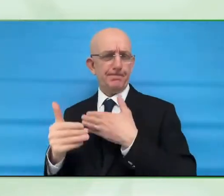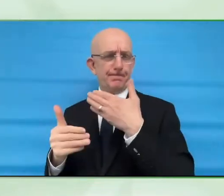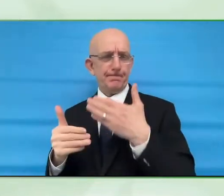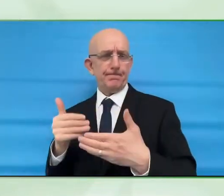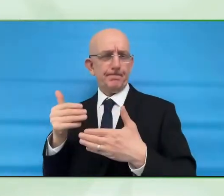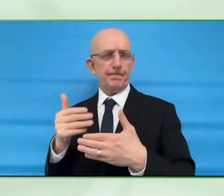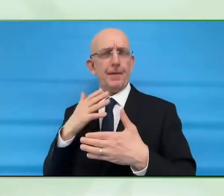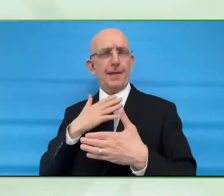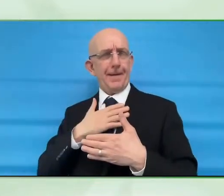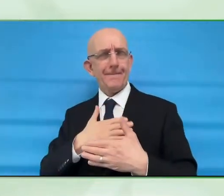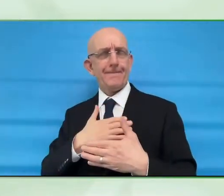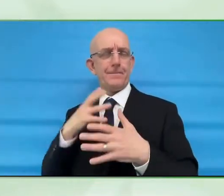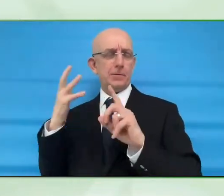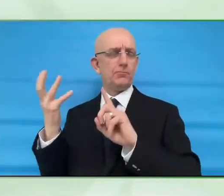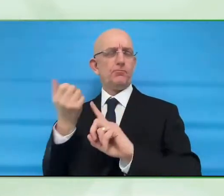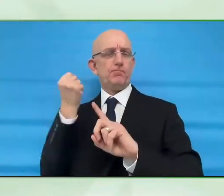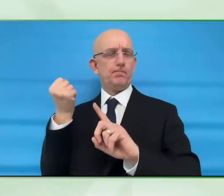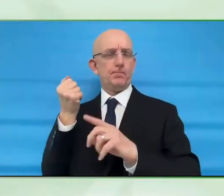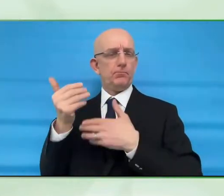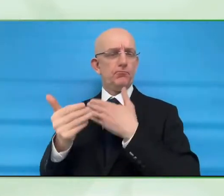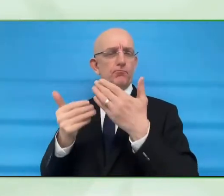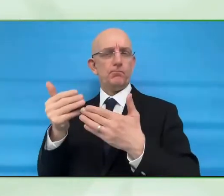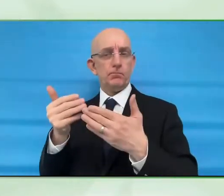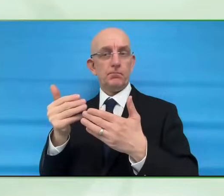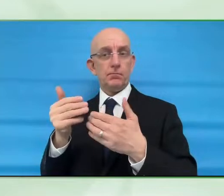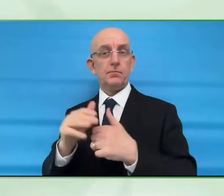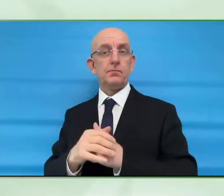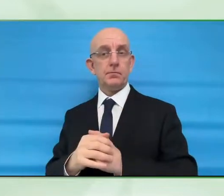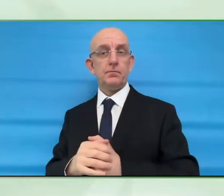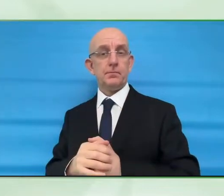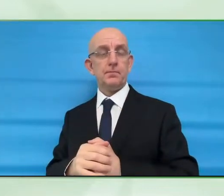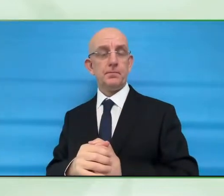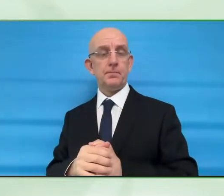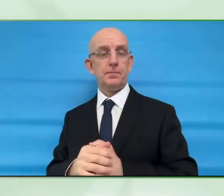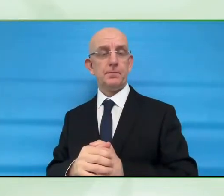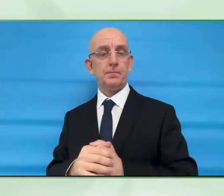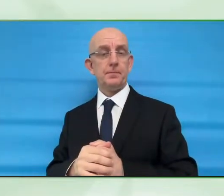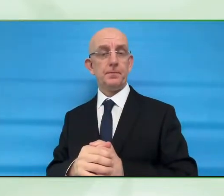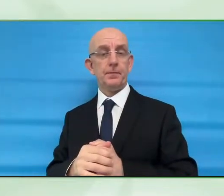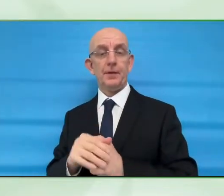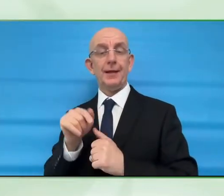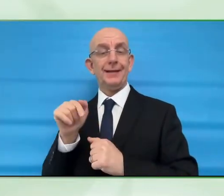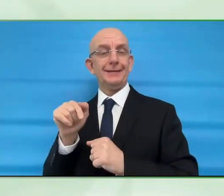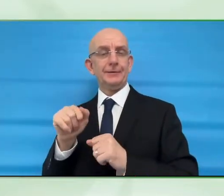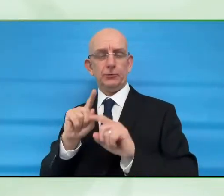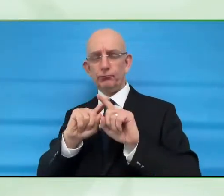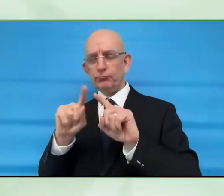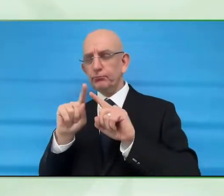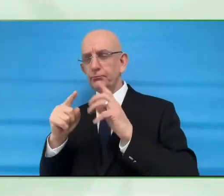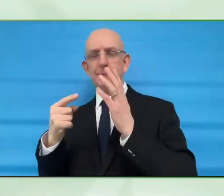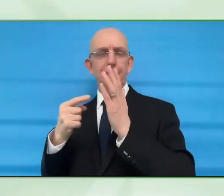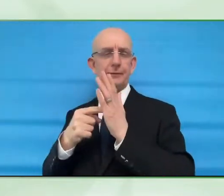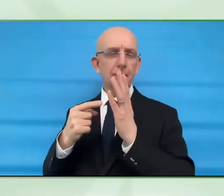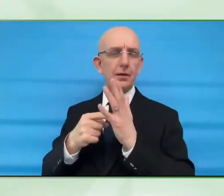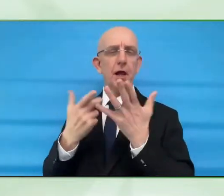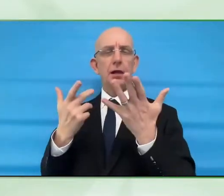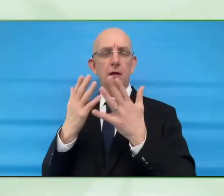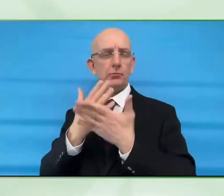We need to use our imagination to be creative and why not use that while creating as well. Good advice.